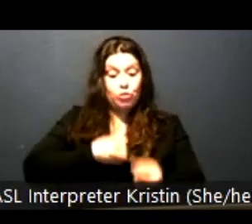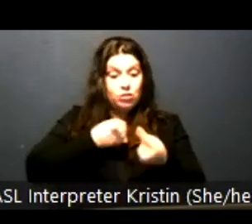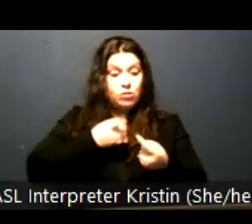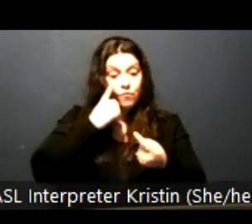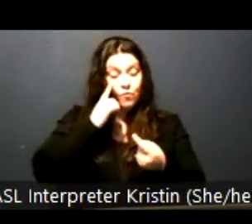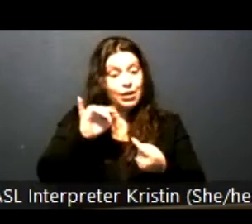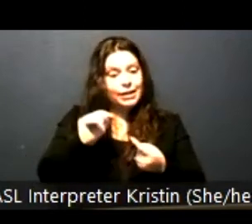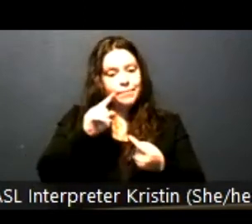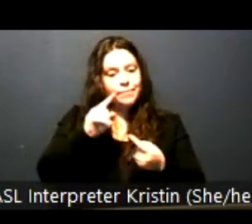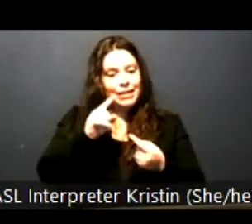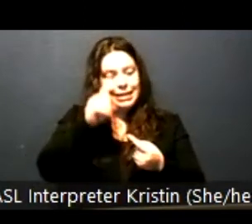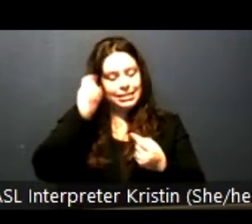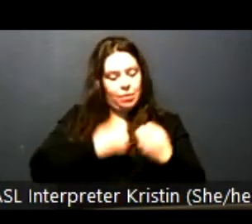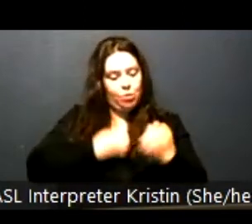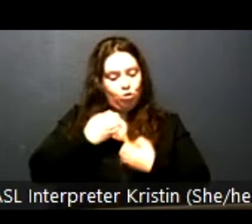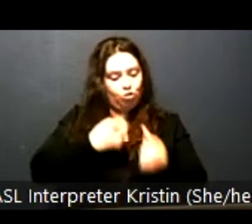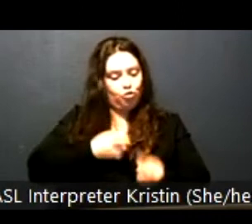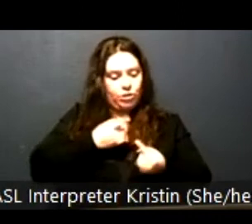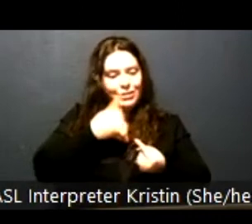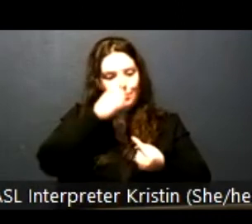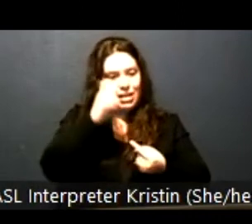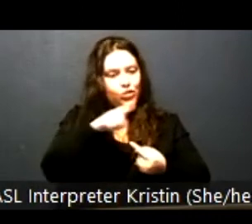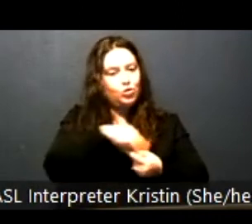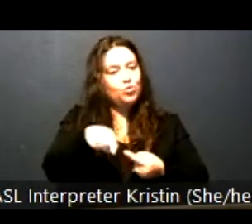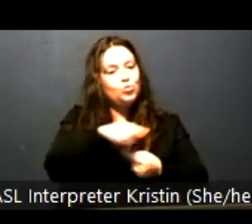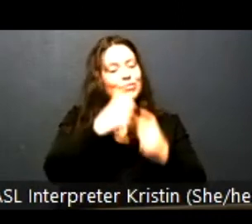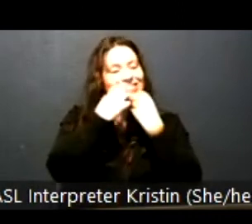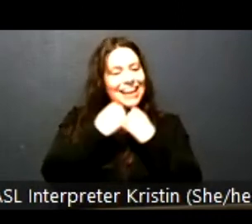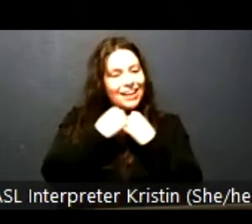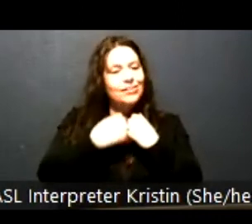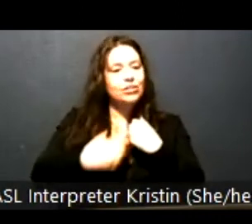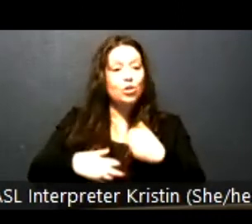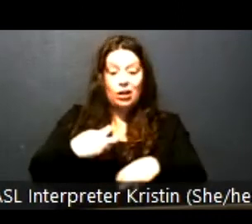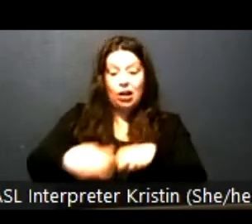so much too, so even though it might be hard work it's really you know has some really rewarding moments